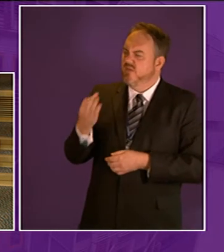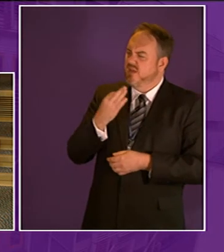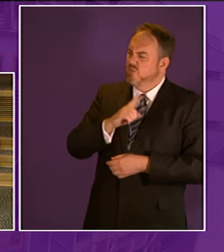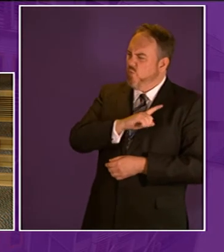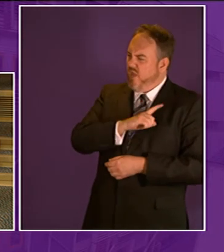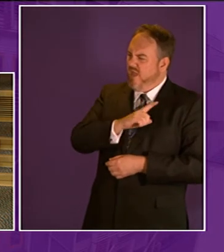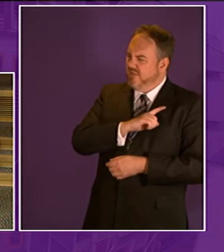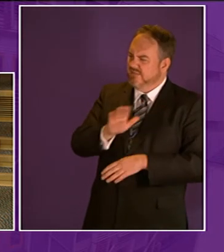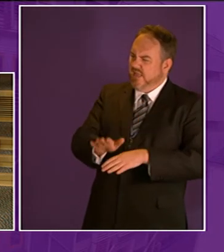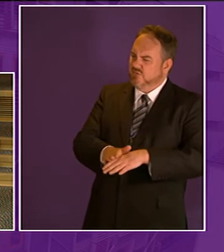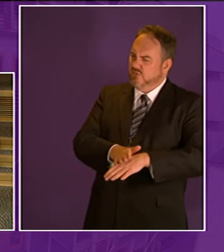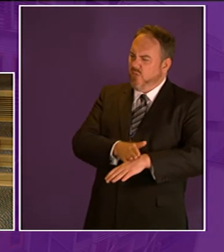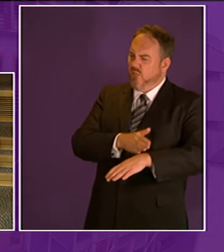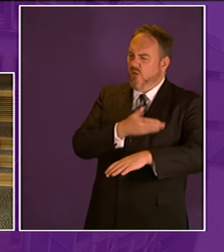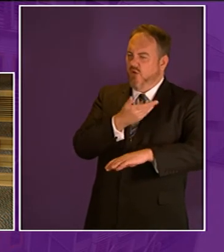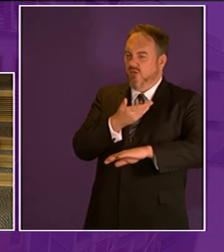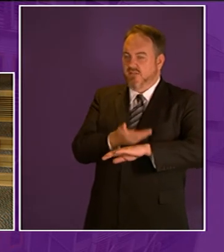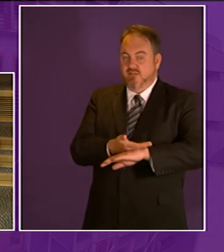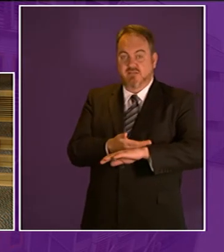That is not the Government’s responsibility.